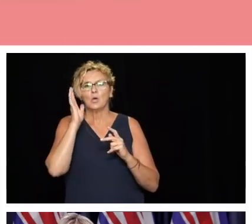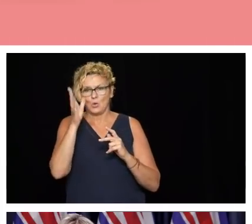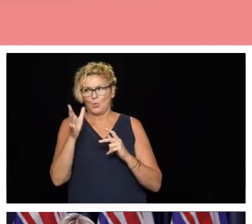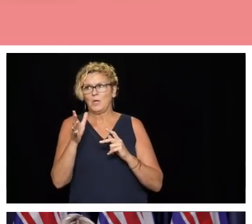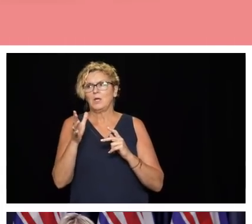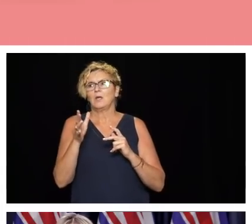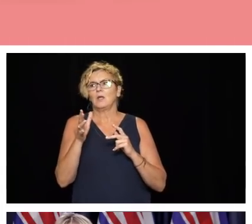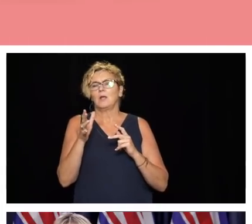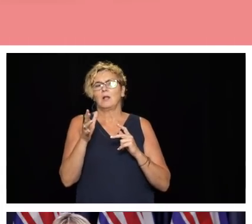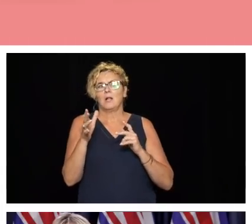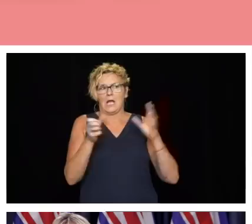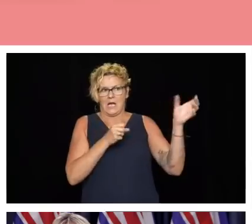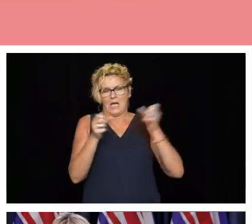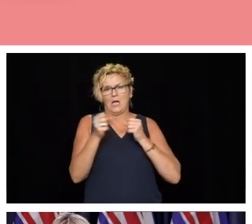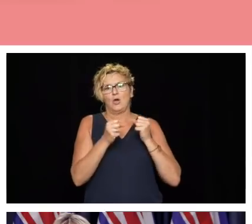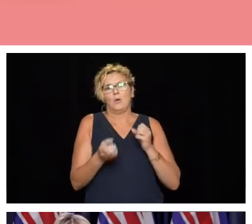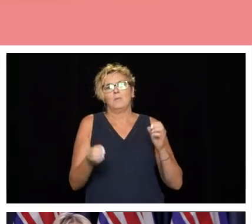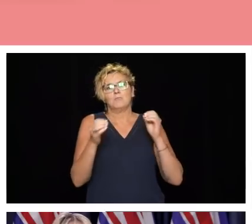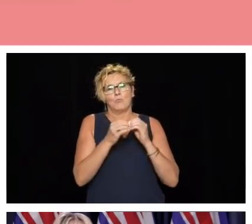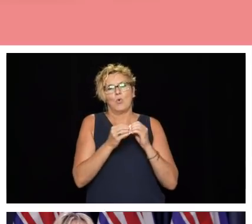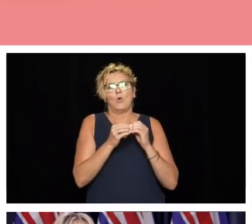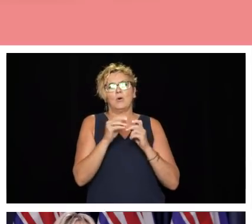and we will be hiring